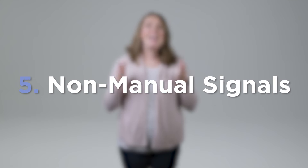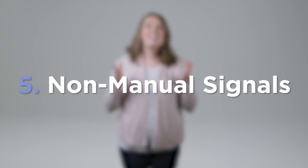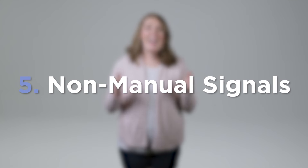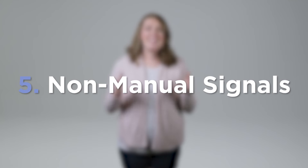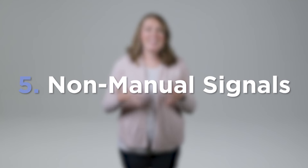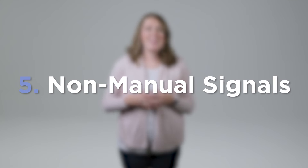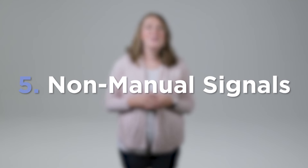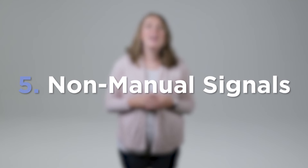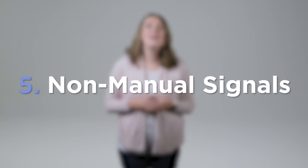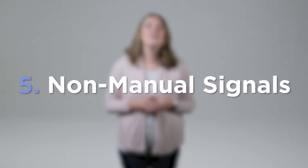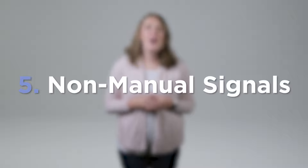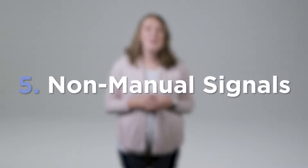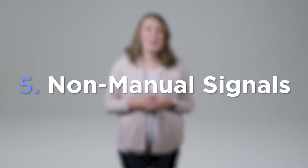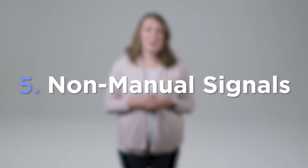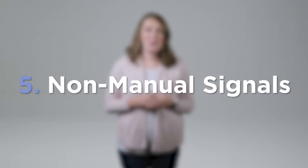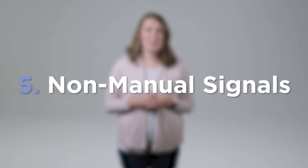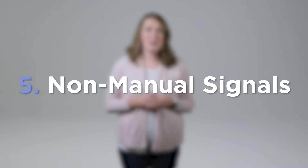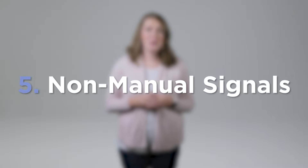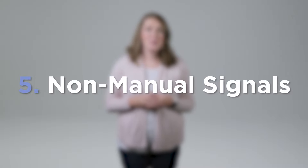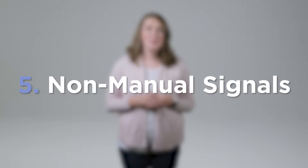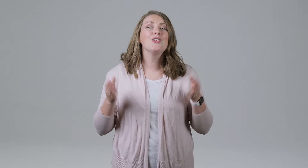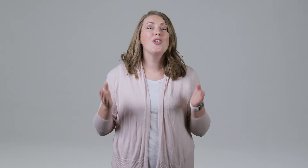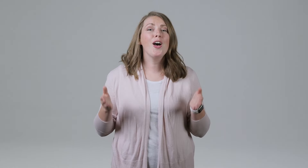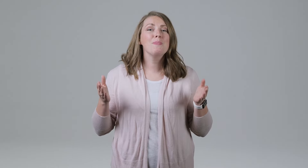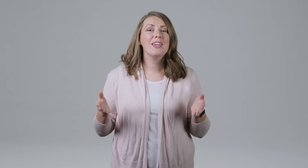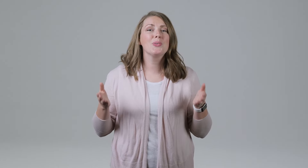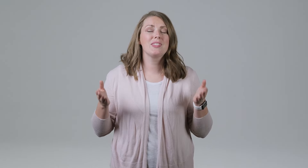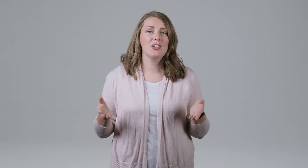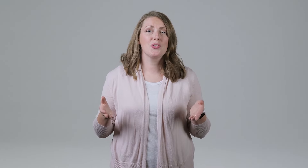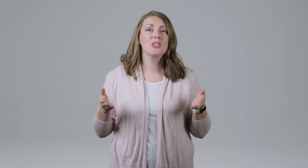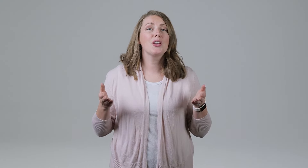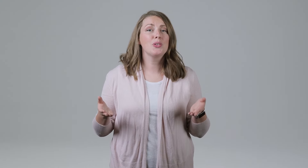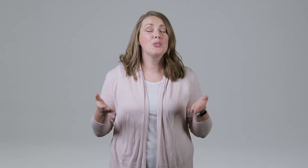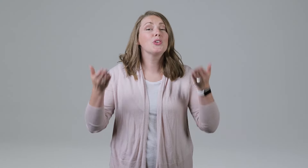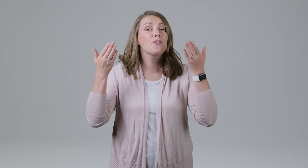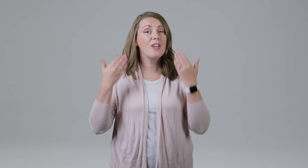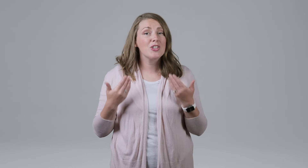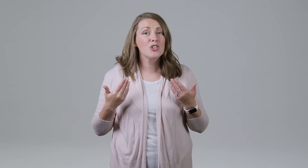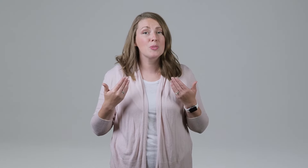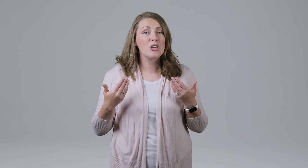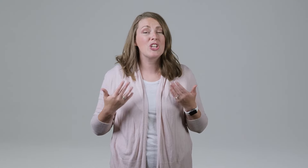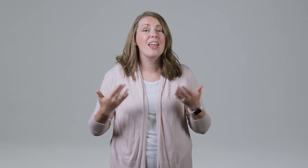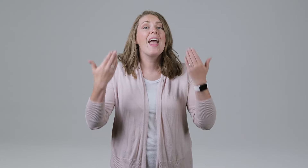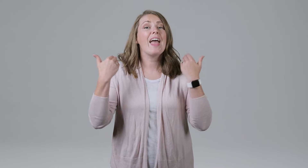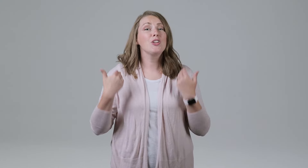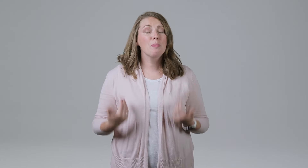And lastly we have non-manual signals. Non-manual signals include your facial expression and your